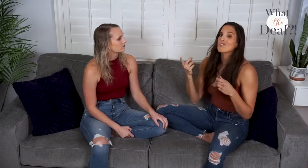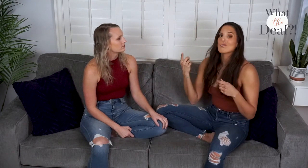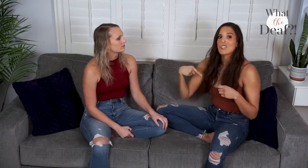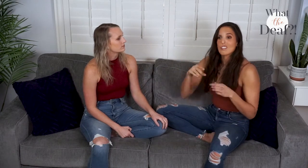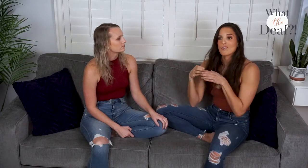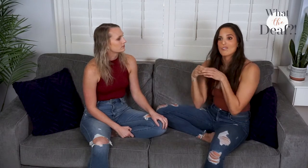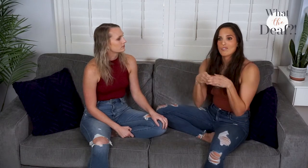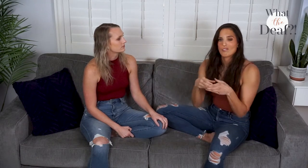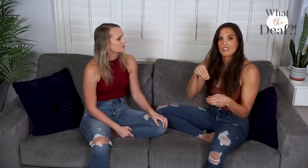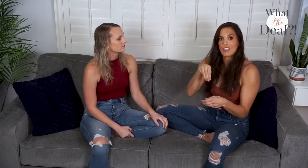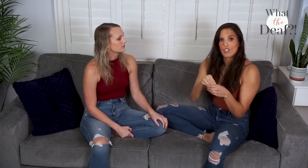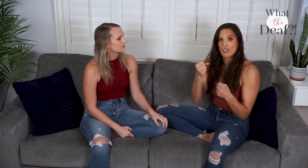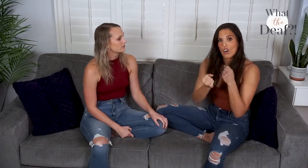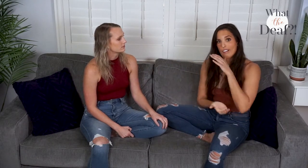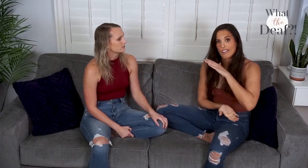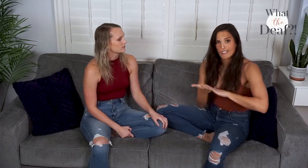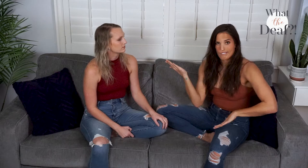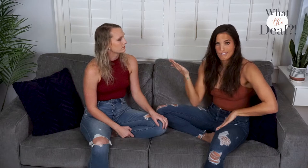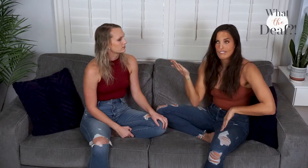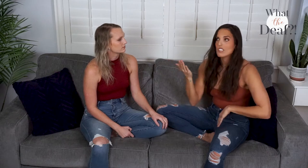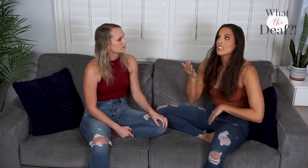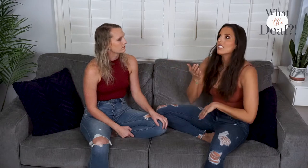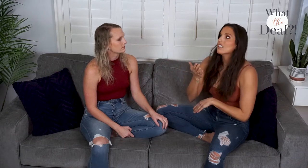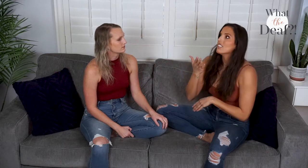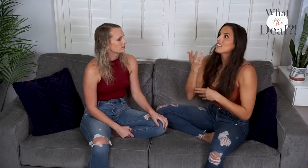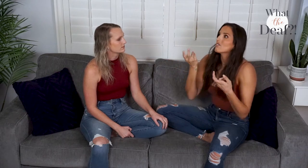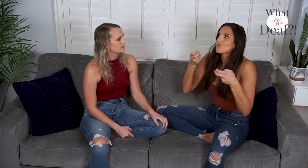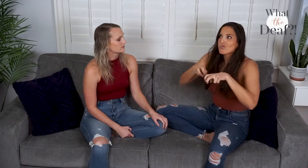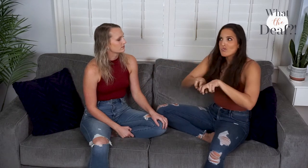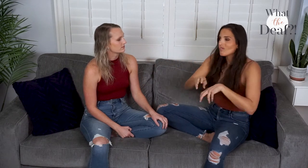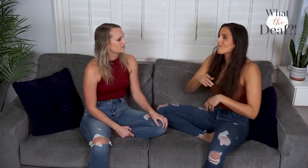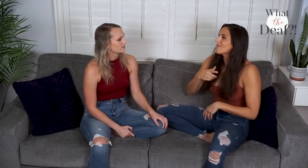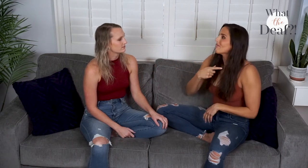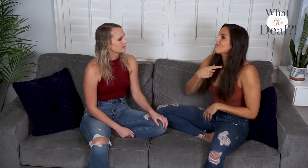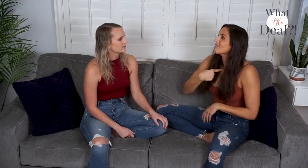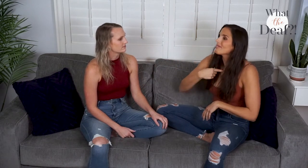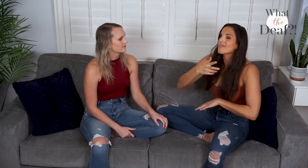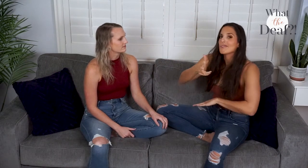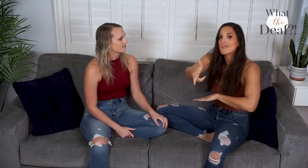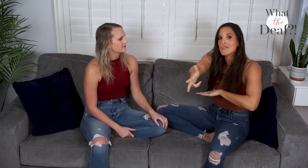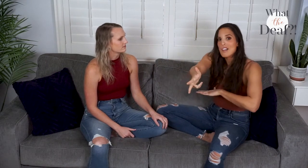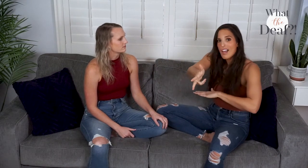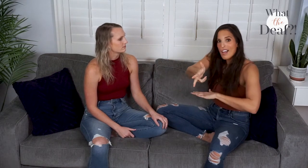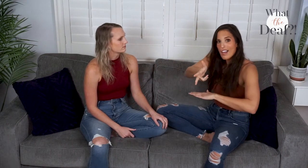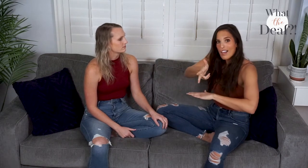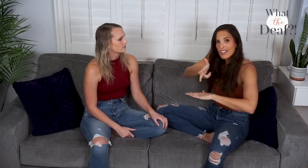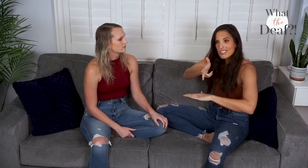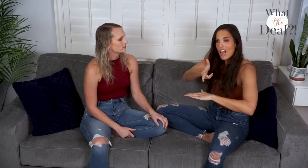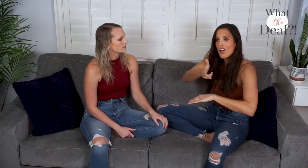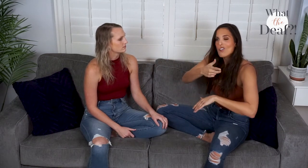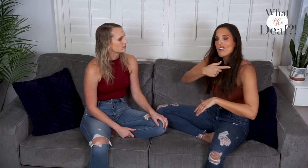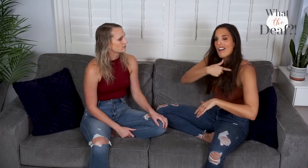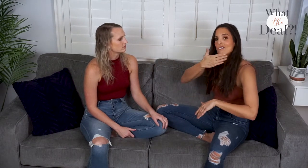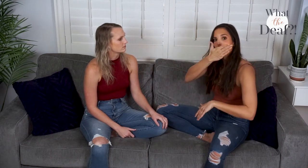And we decided to get in the car to leave. We got in the car, and I started backing out